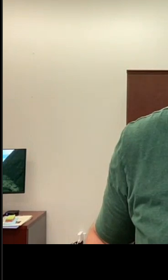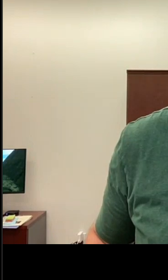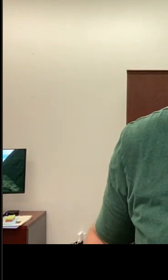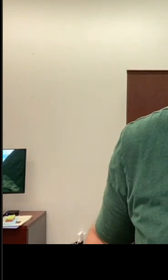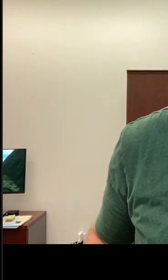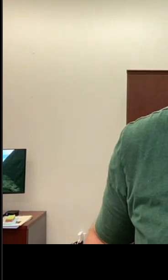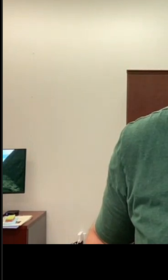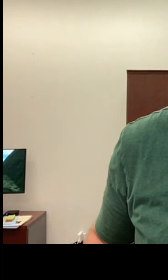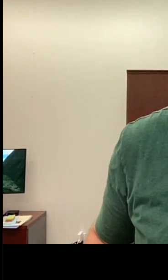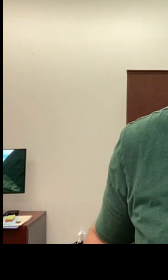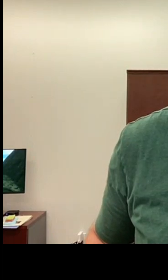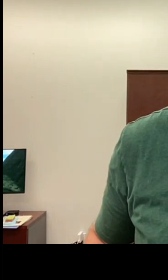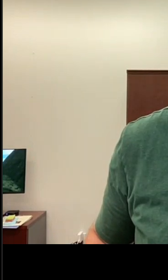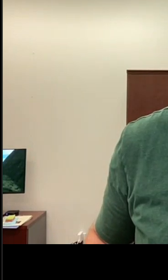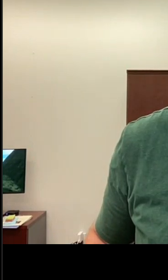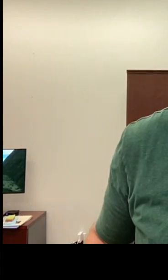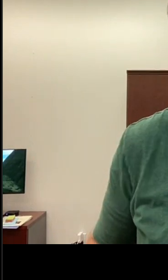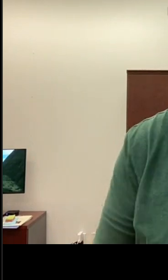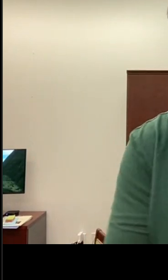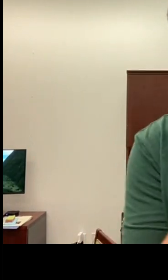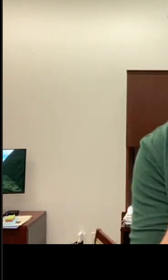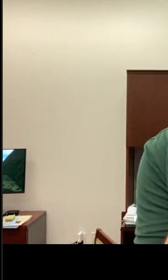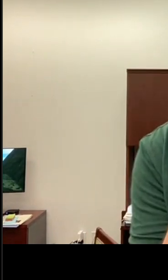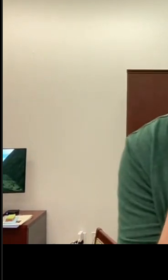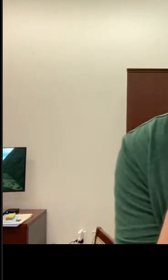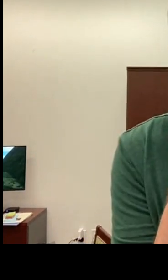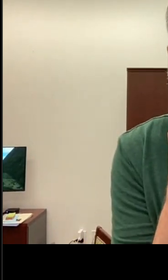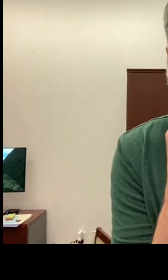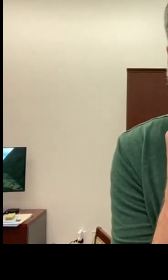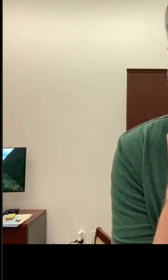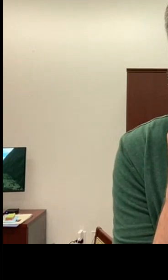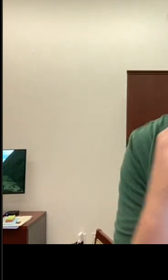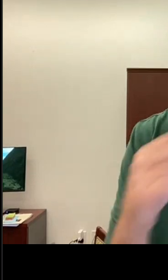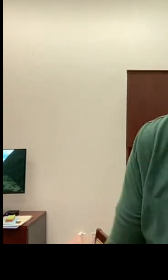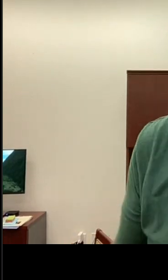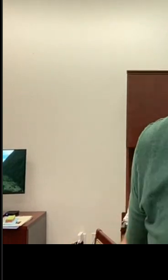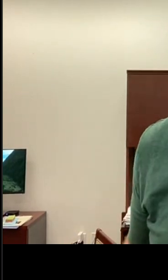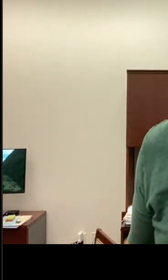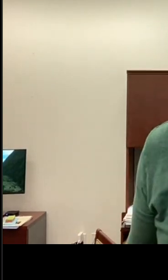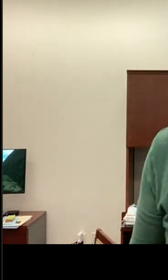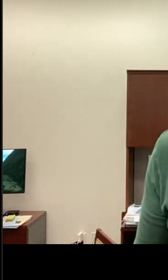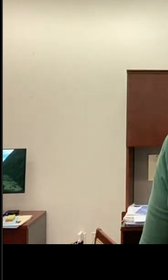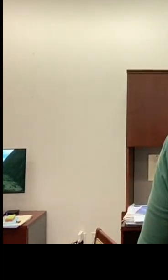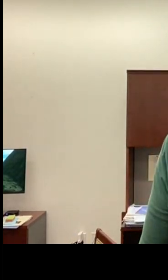The link to that is in the chat box right now, it will also be in the follow-up email you receive.